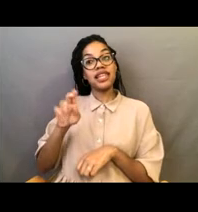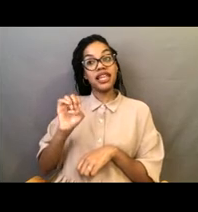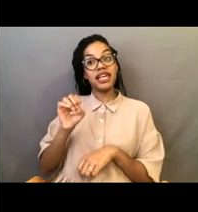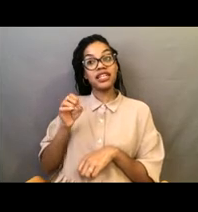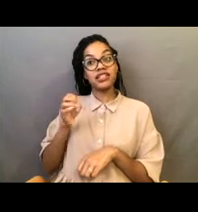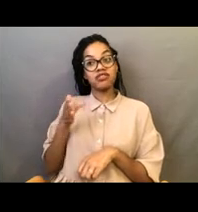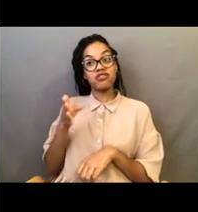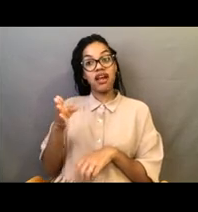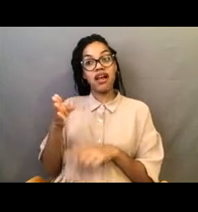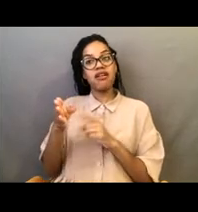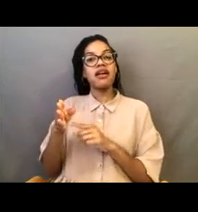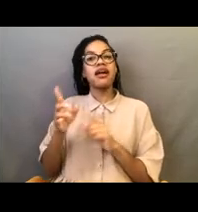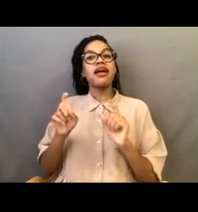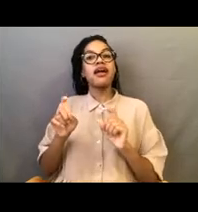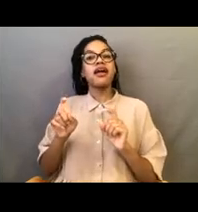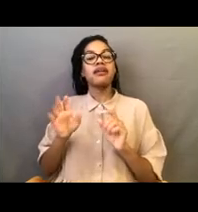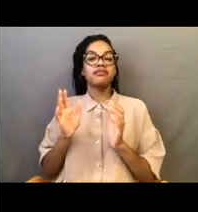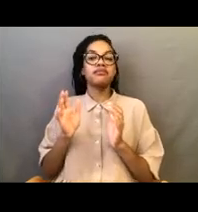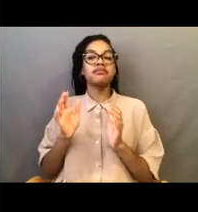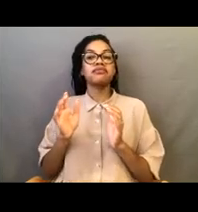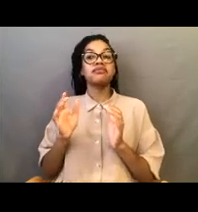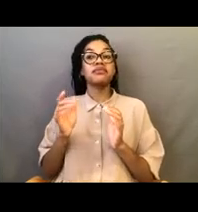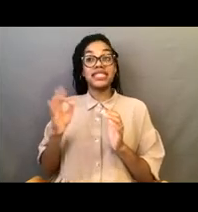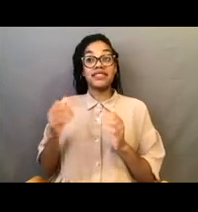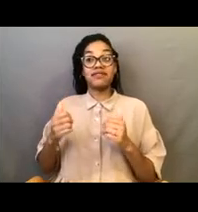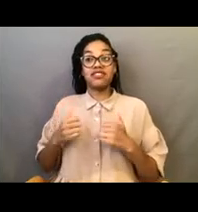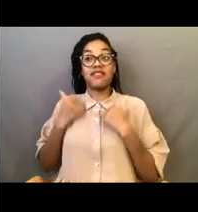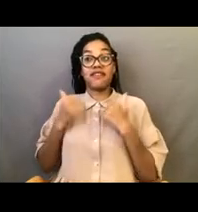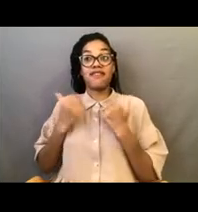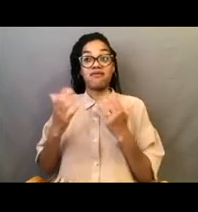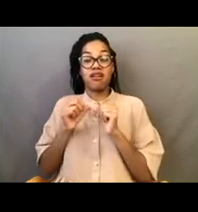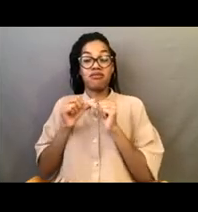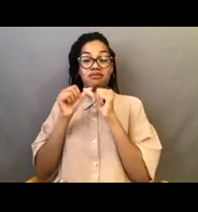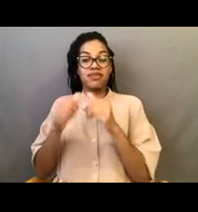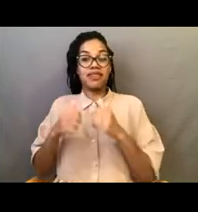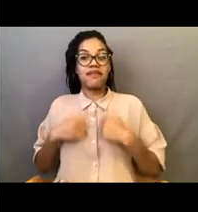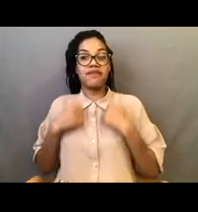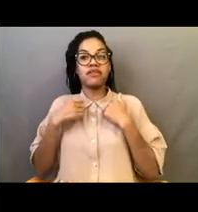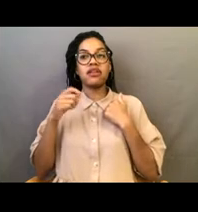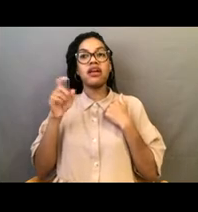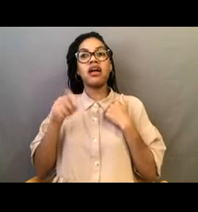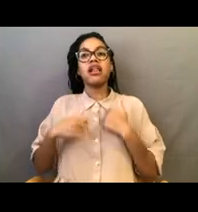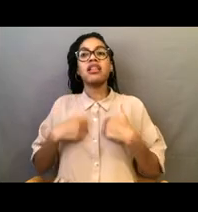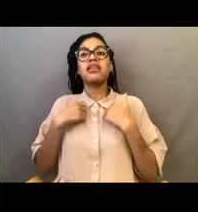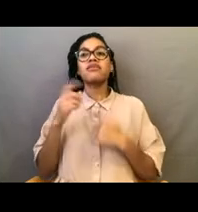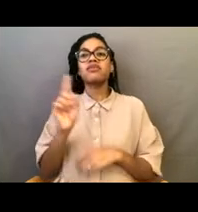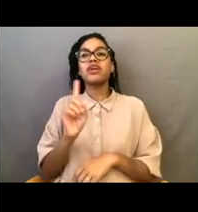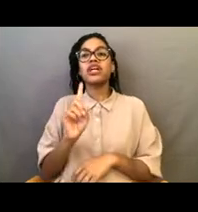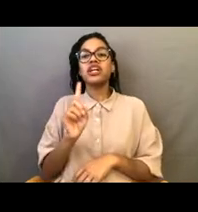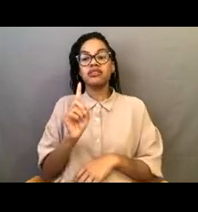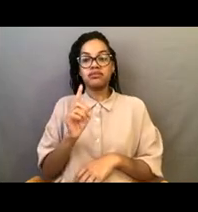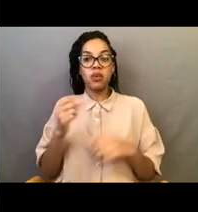in order to survive, have to live in cold, clean water. So temperatures that they like